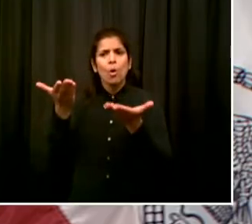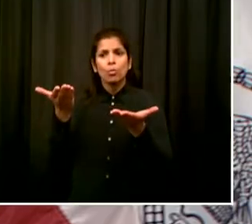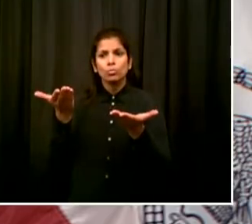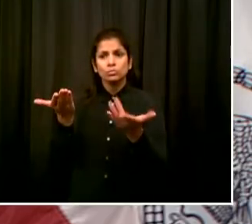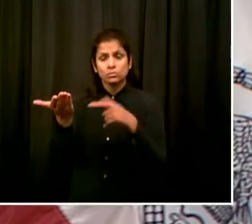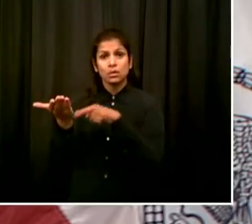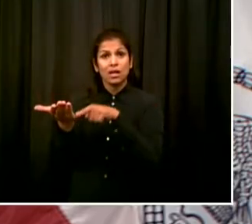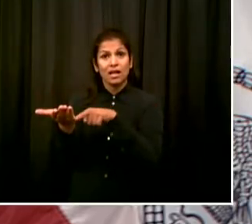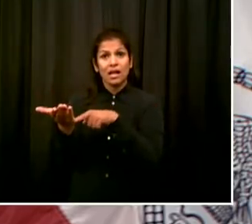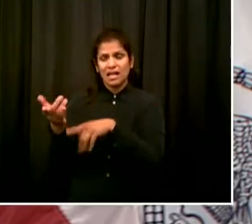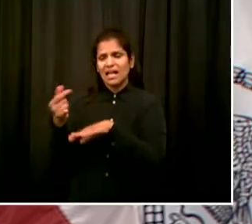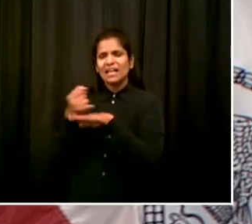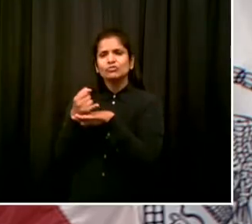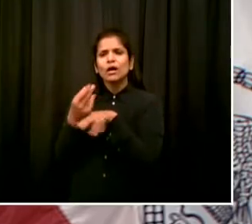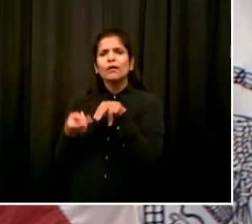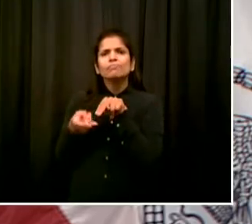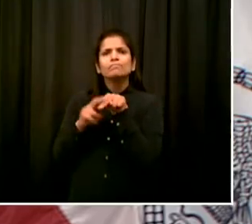THING PEOPLE ARE HAVING A TOUGH